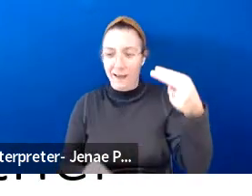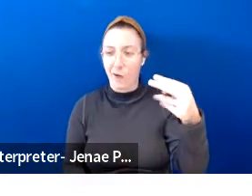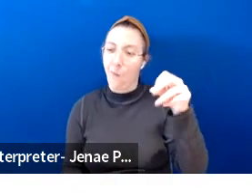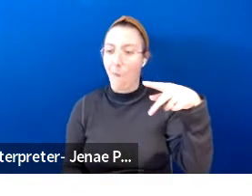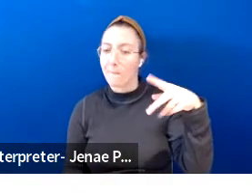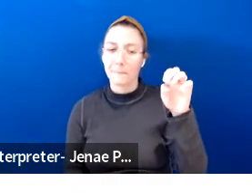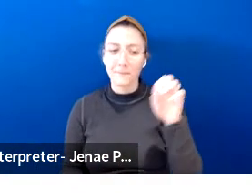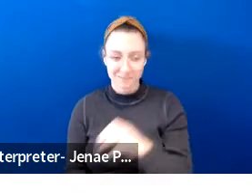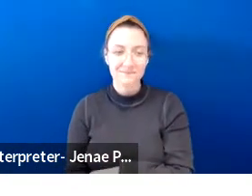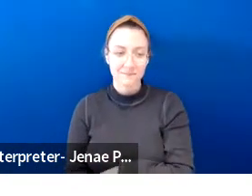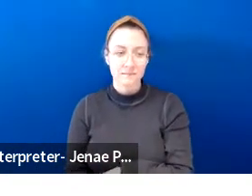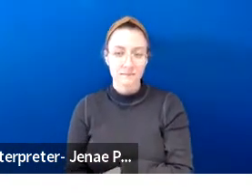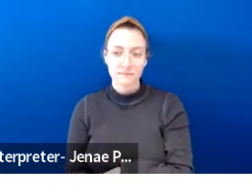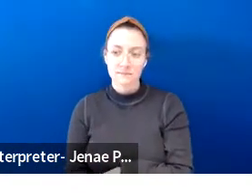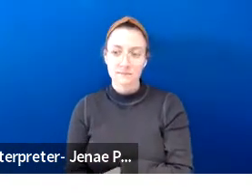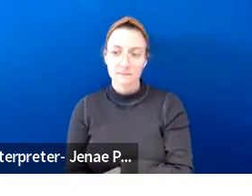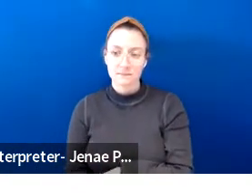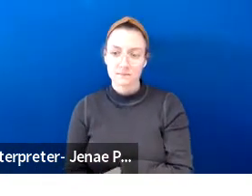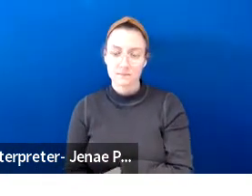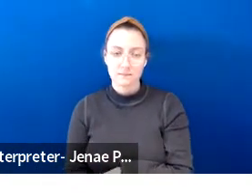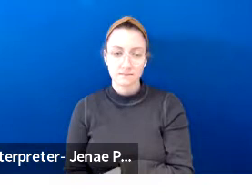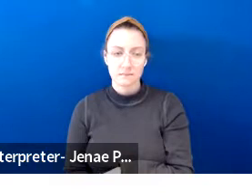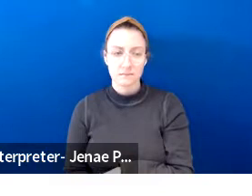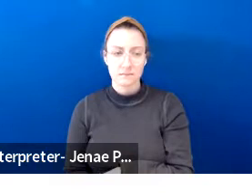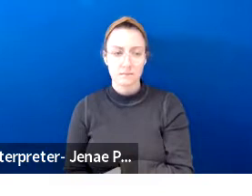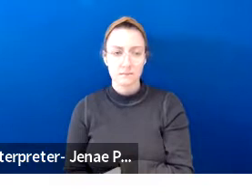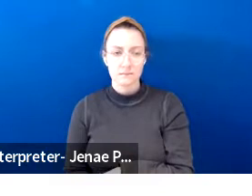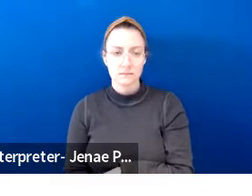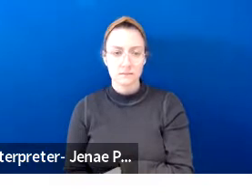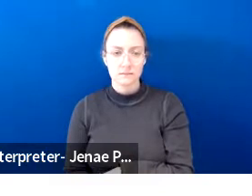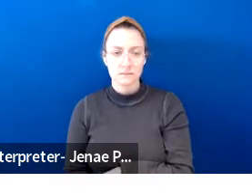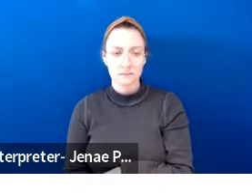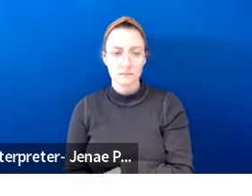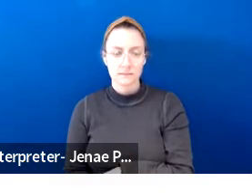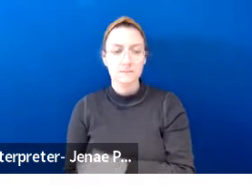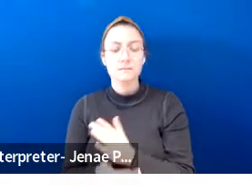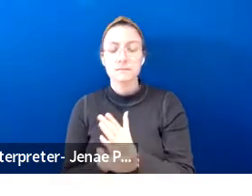in some ways that are impactful to our hope levels.